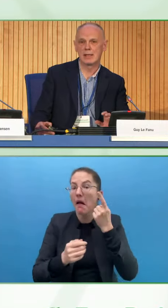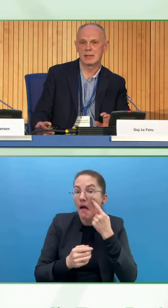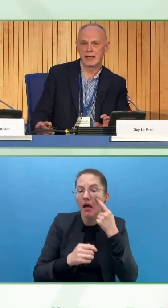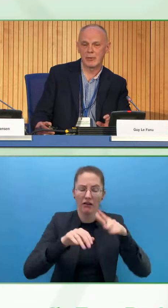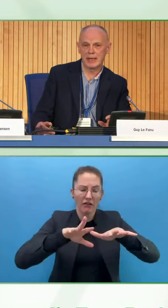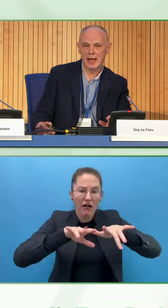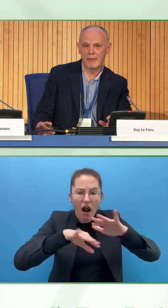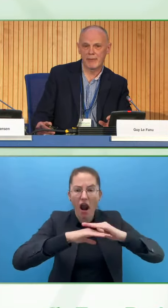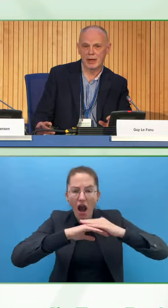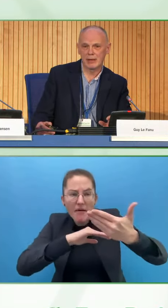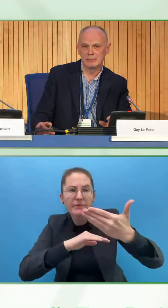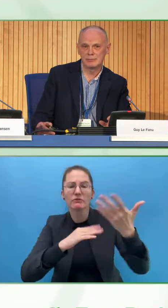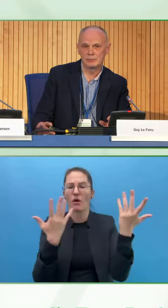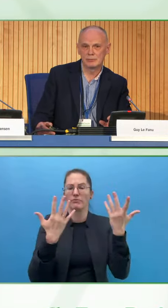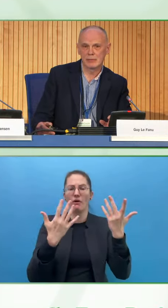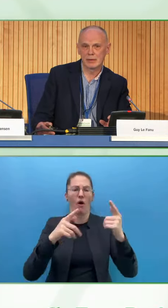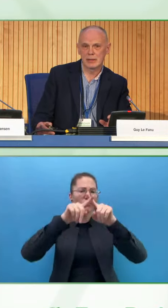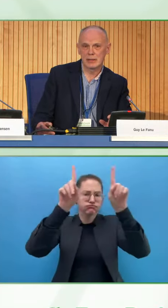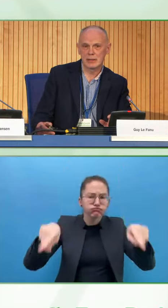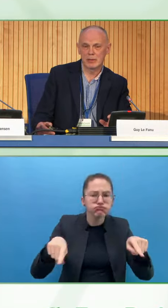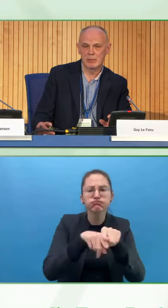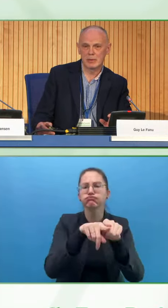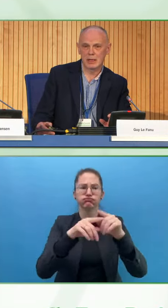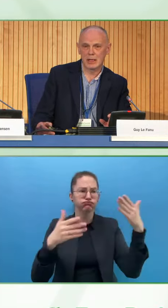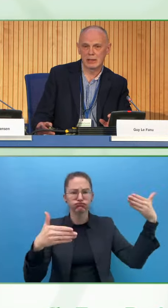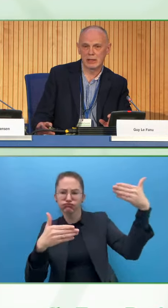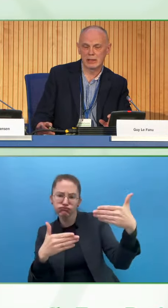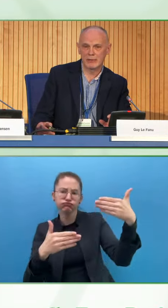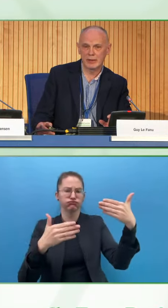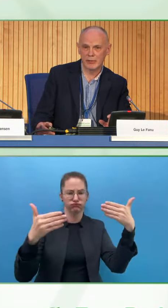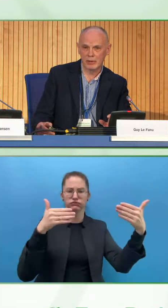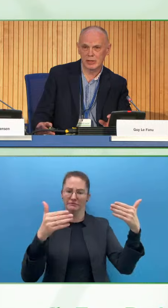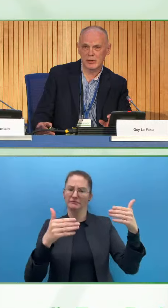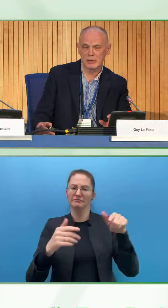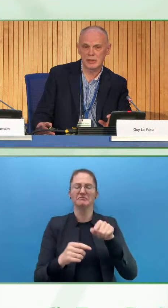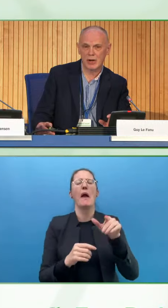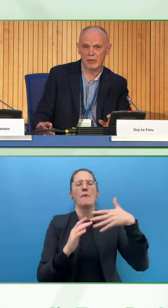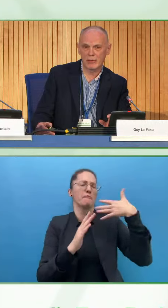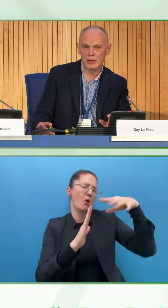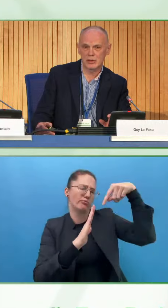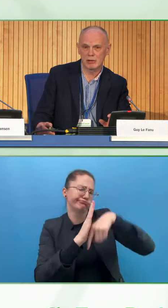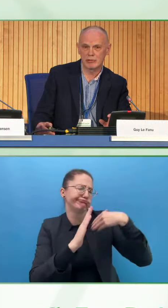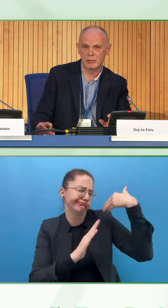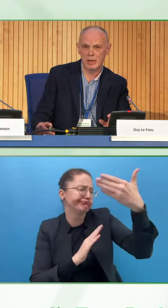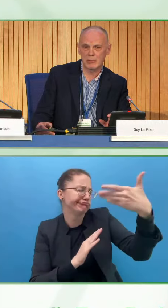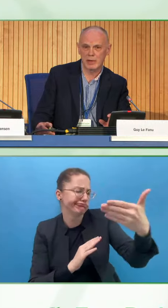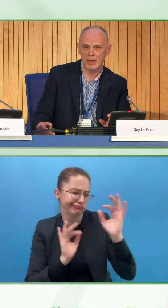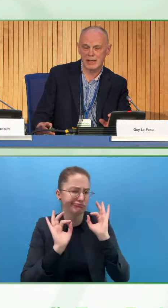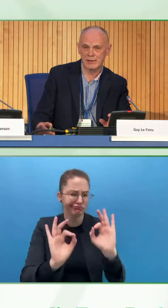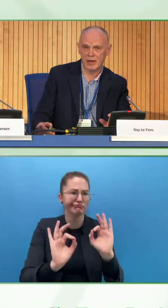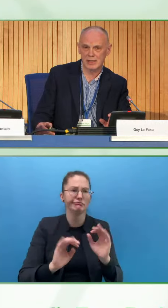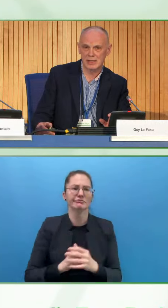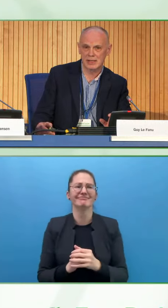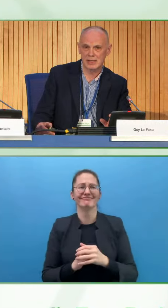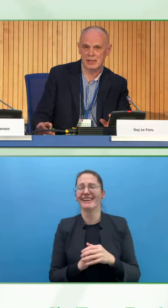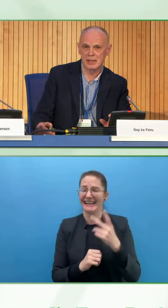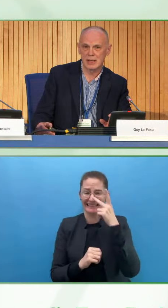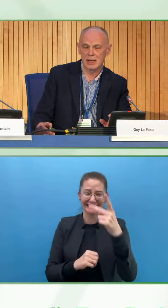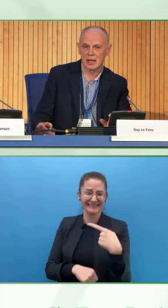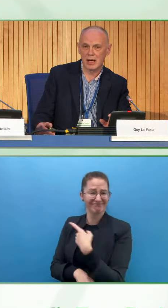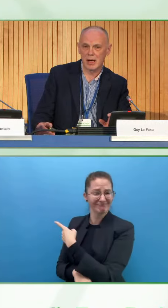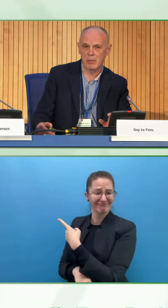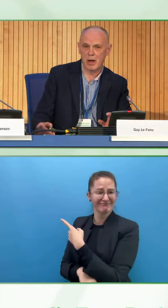And here we have some lovely photos of the children with their devices.